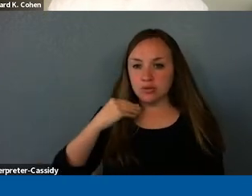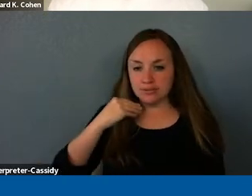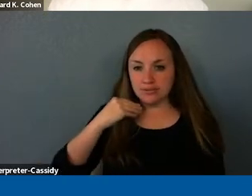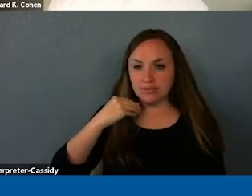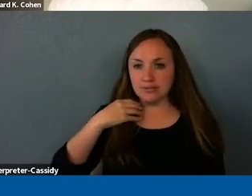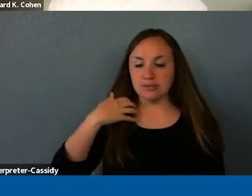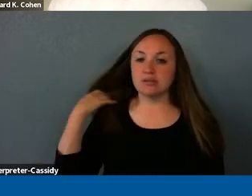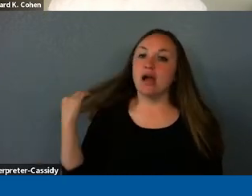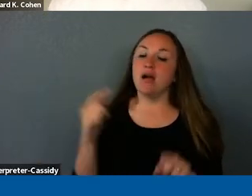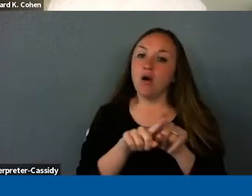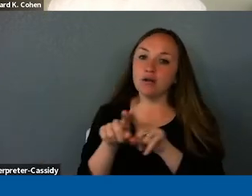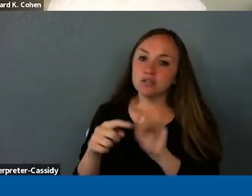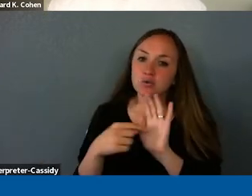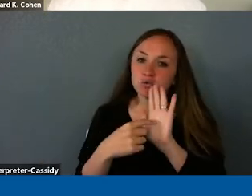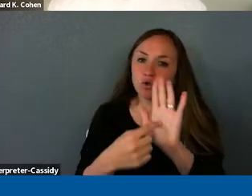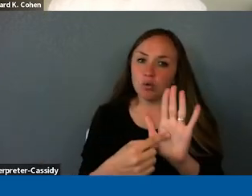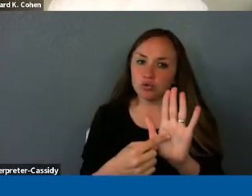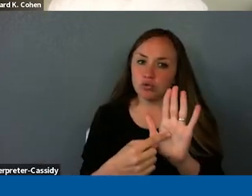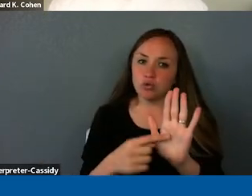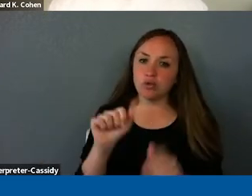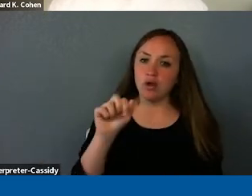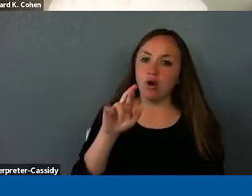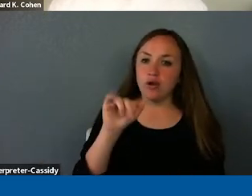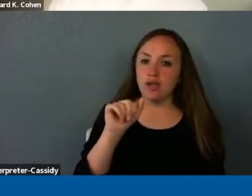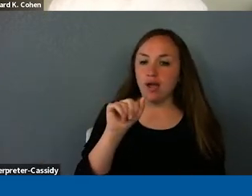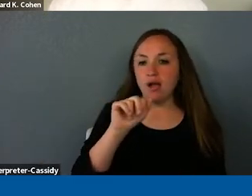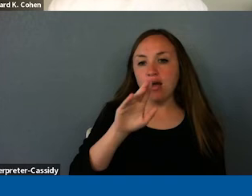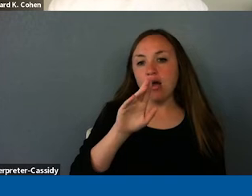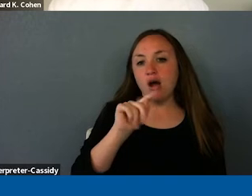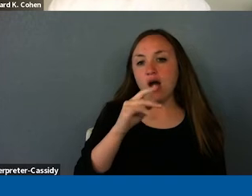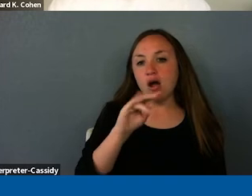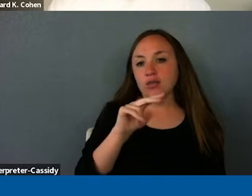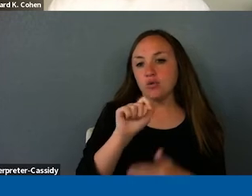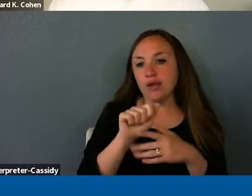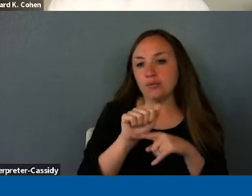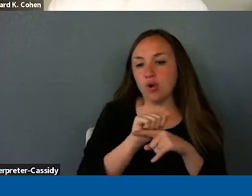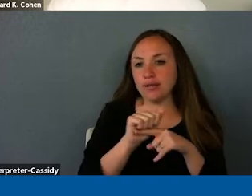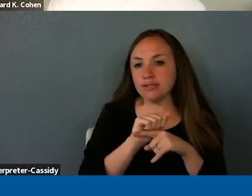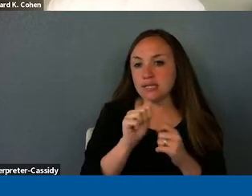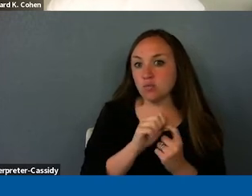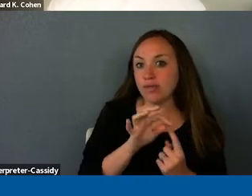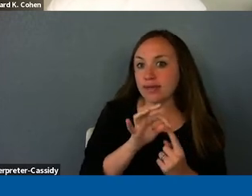I also showed you the ARIA Authoring Practices with a caveat that they are not meant